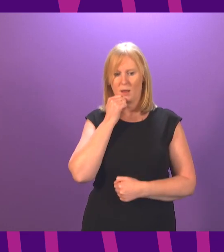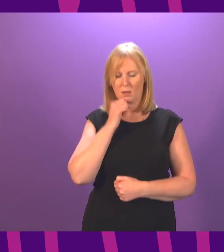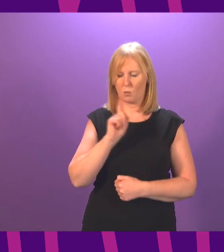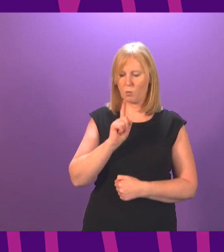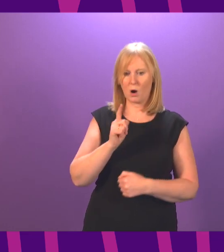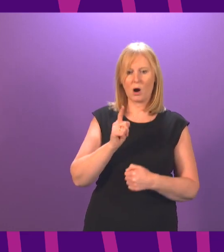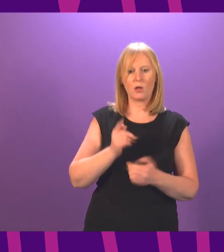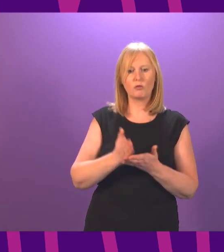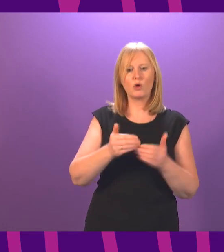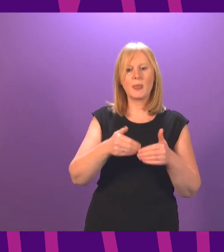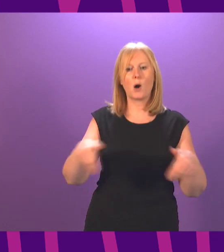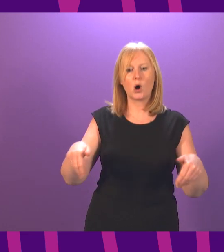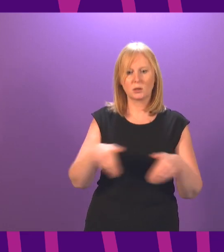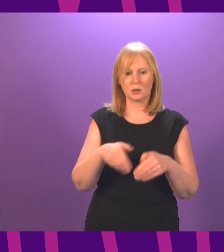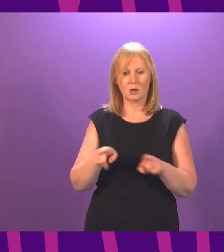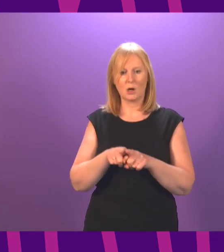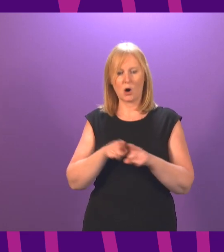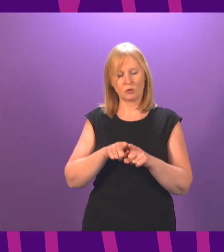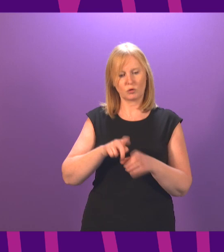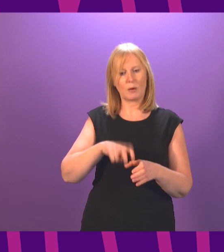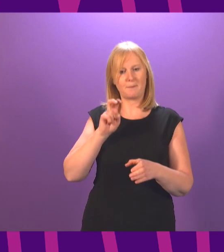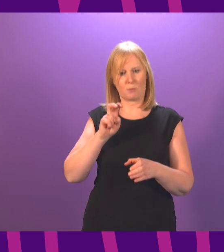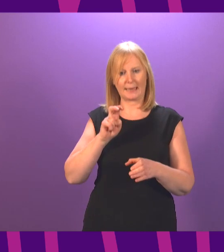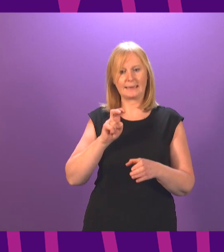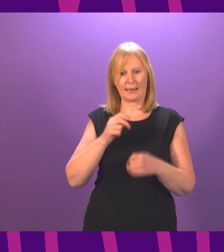is happening at borders just now and on Covid and Brexit more generally.